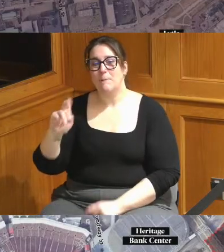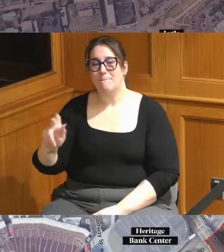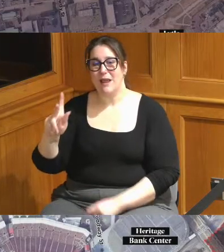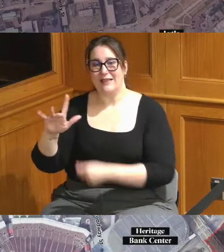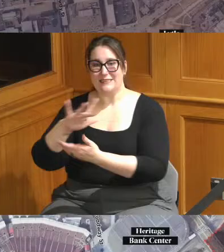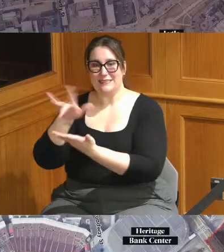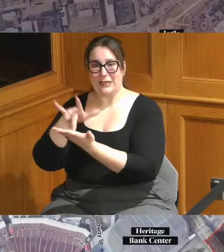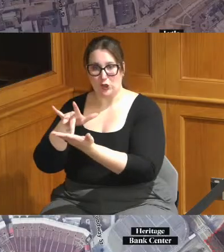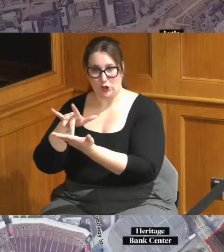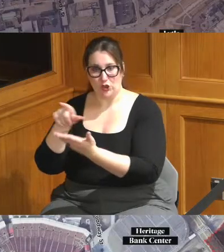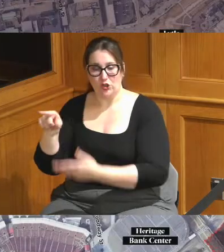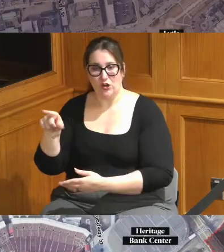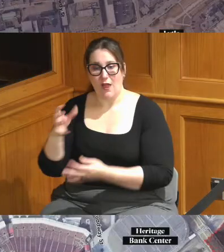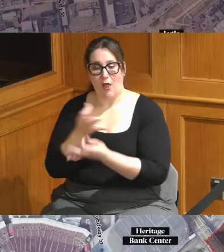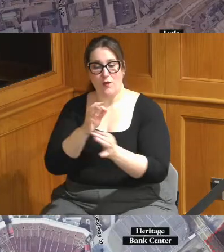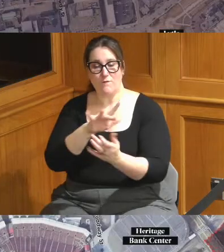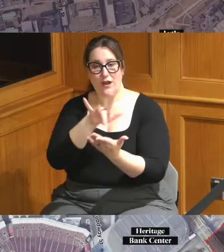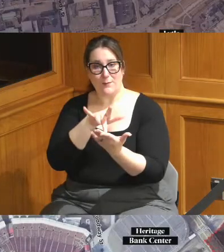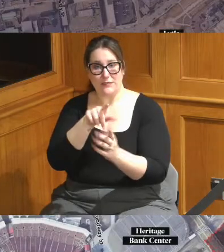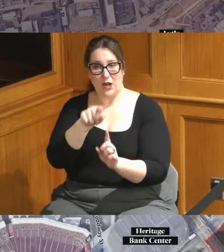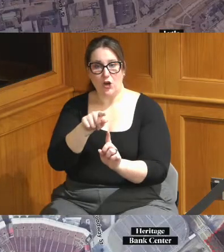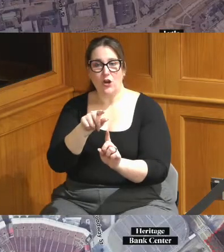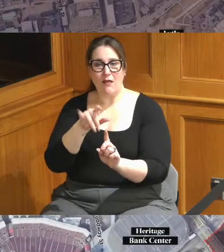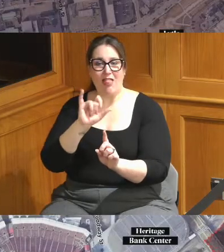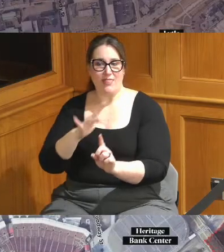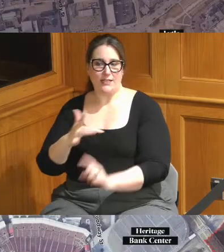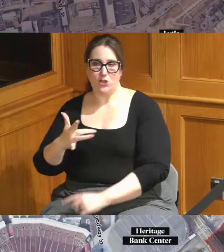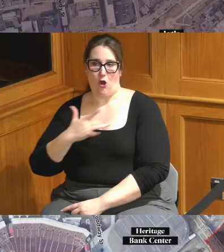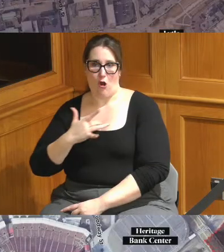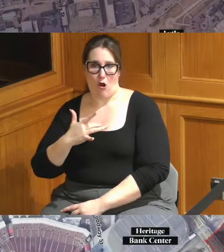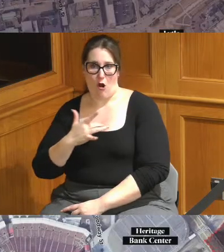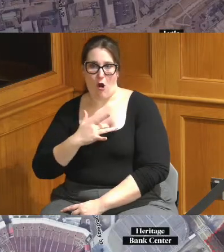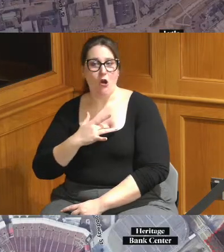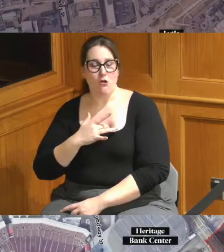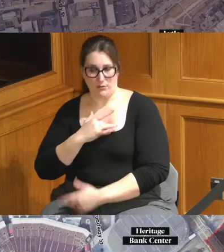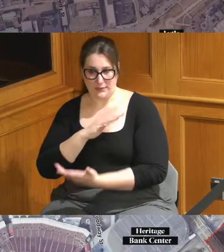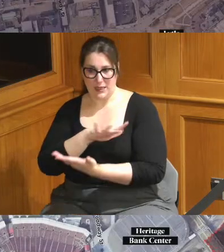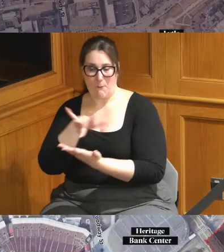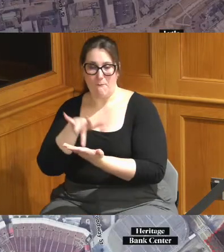centers at the Freedom Center which is the which is the heart of the of the district. it is a